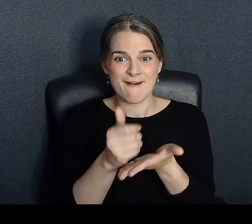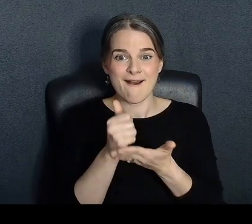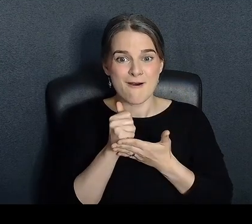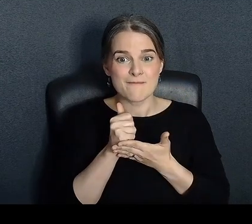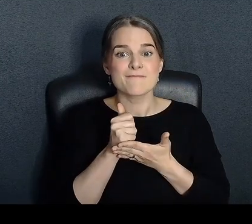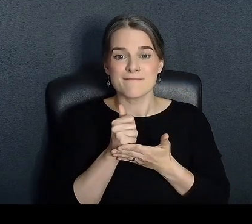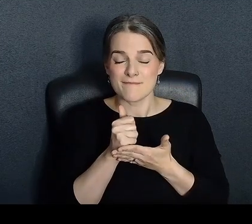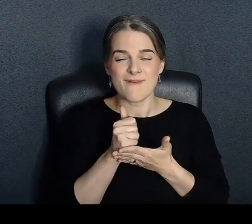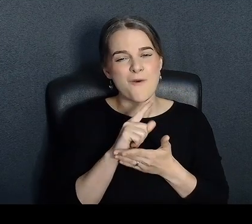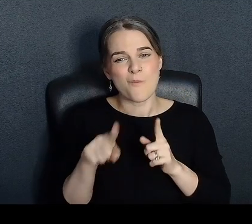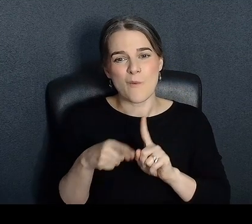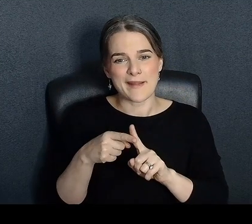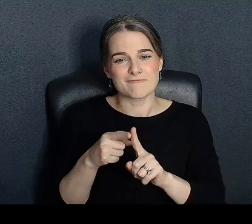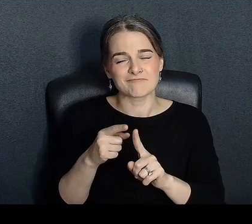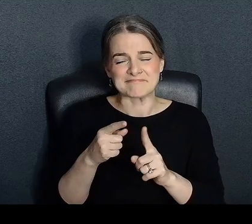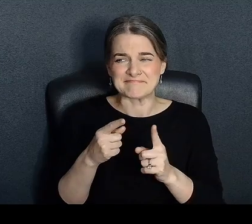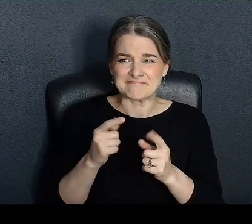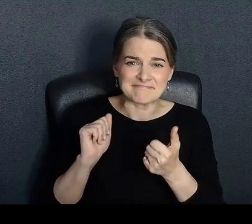So whether it's you or a loved one